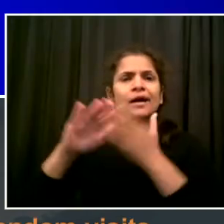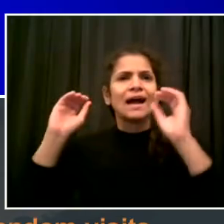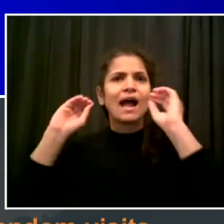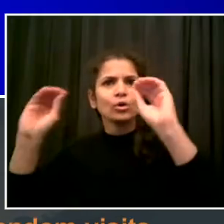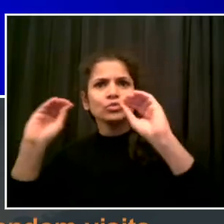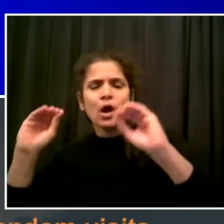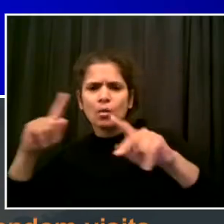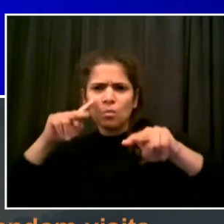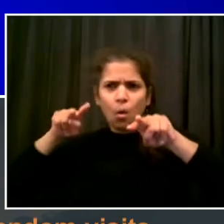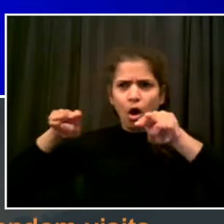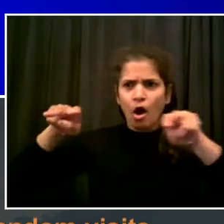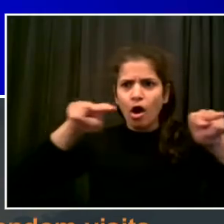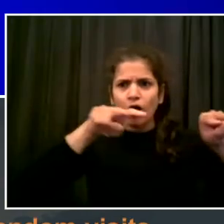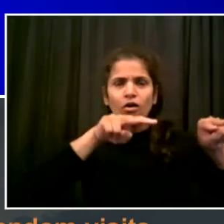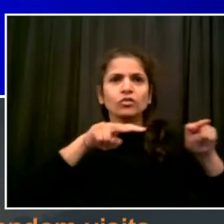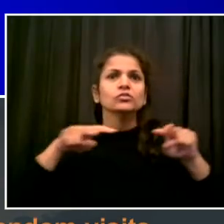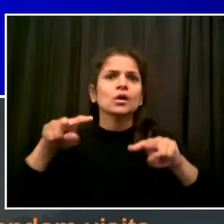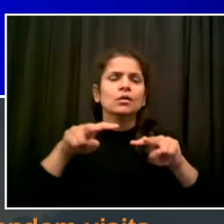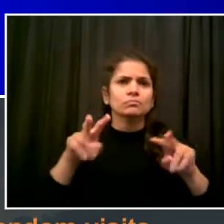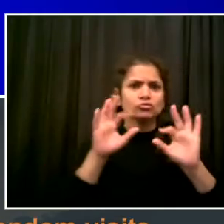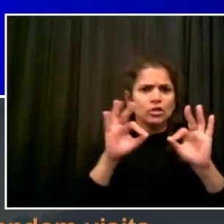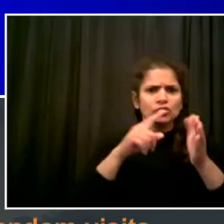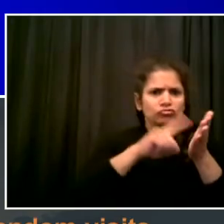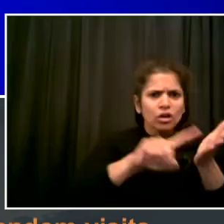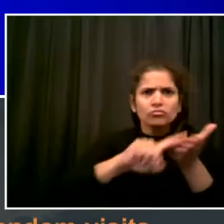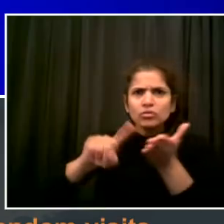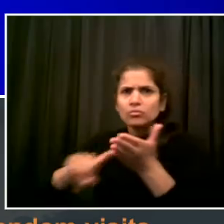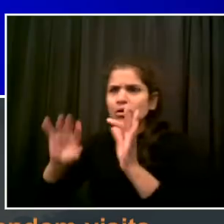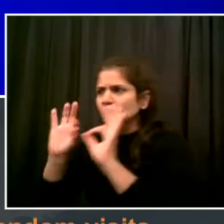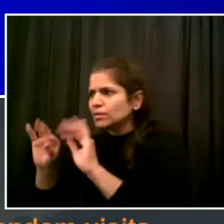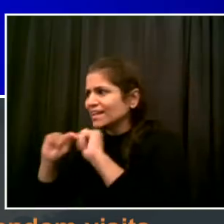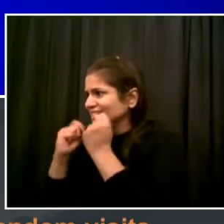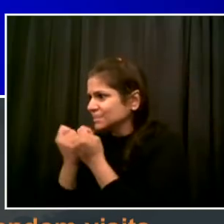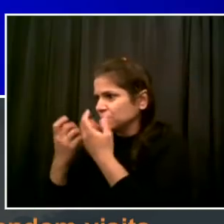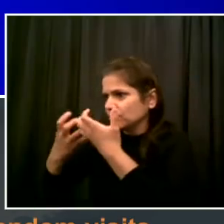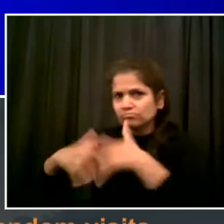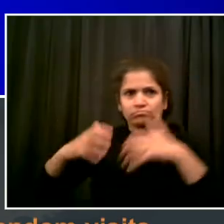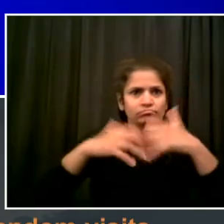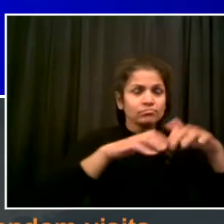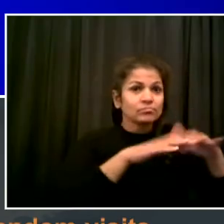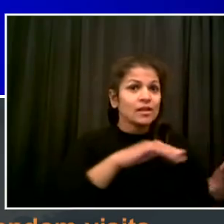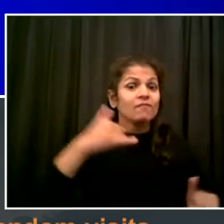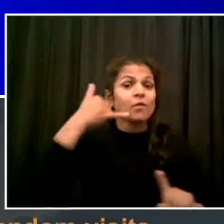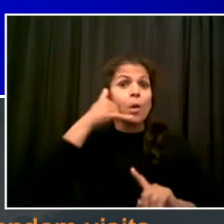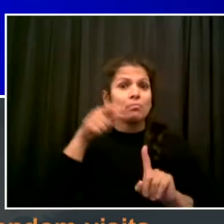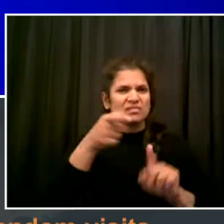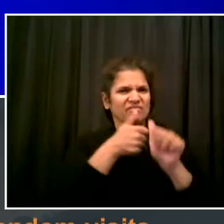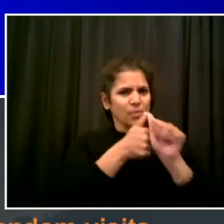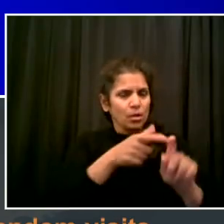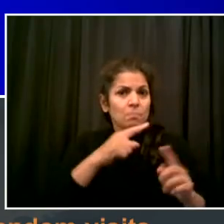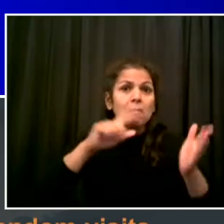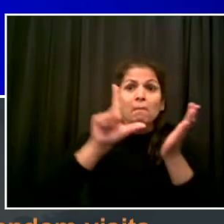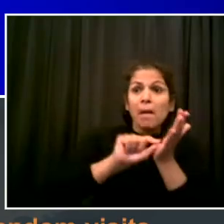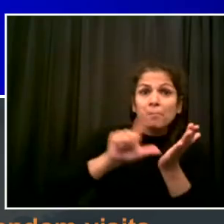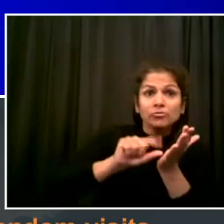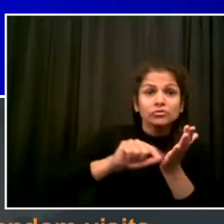PROVIDE INFORMATION BUT LET'S ALSO TALK ABOUT WHEN THAT ISNOT ENOUGH. IF WE SEE PROBLEMS AND